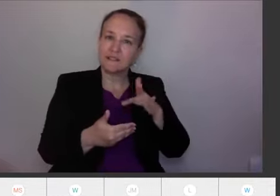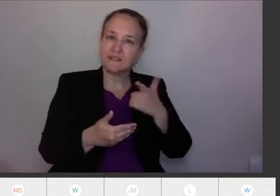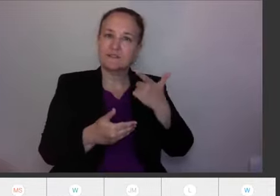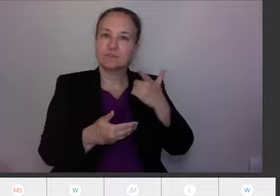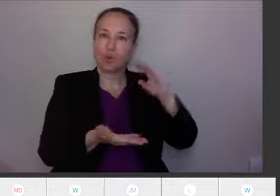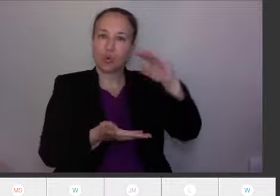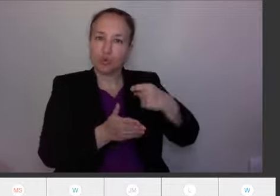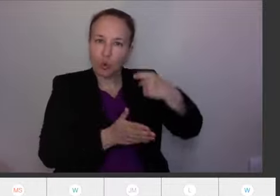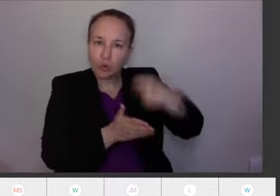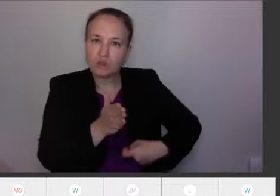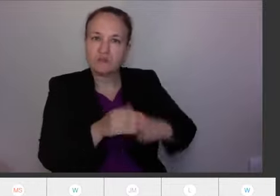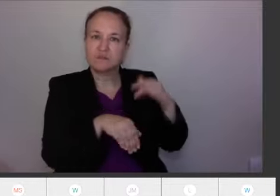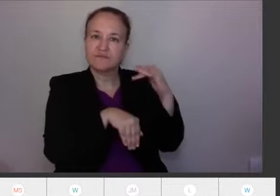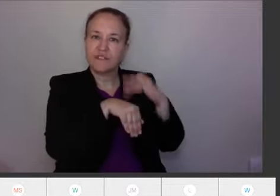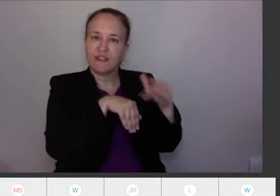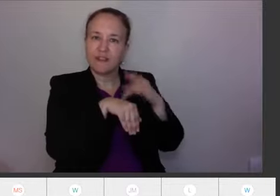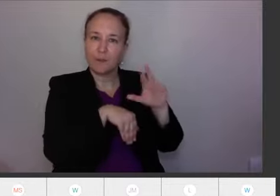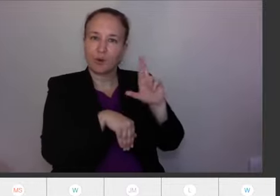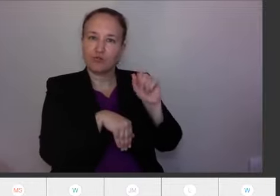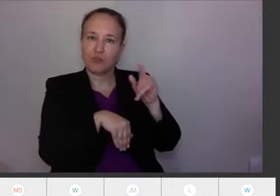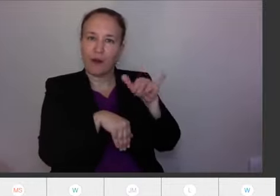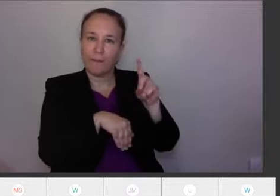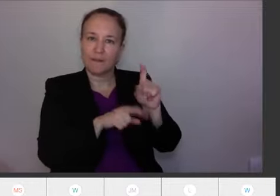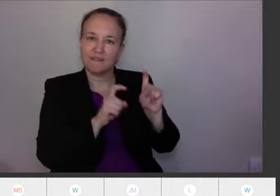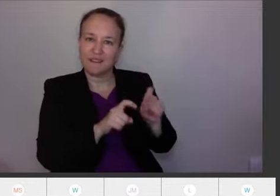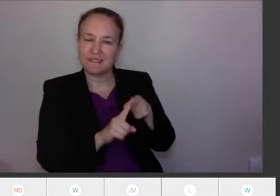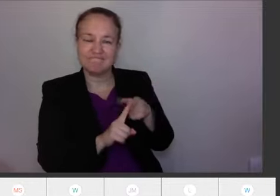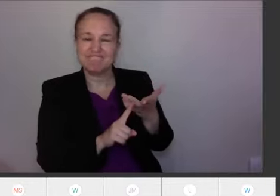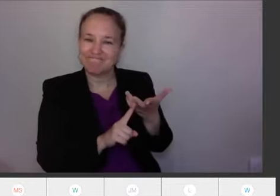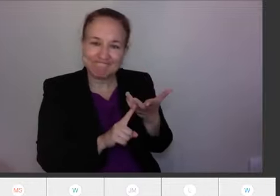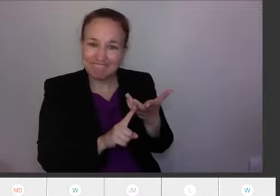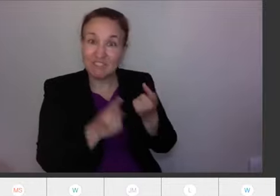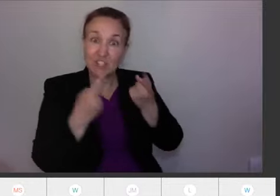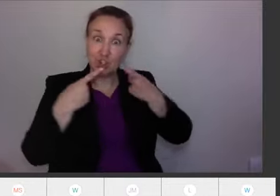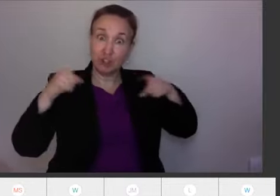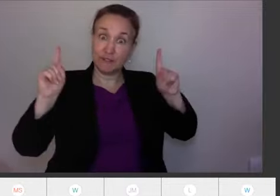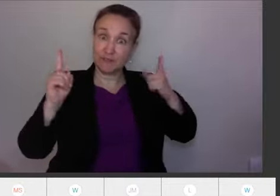and available rapid test i i don't think we're there yet